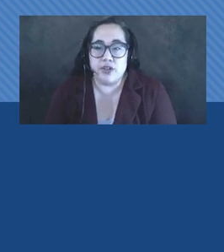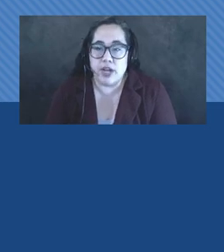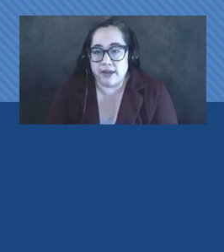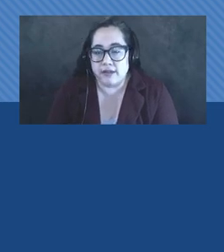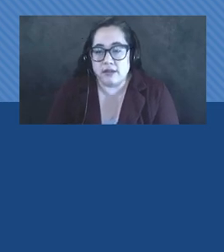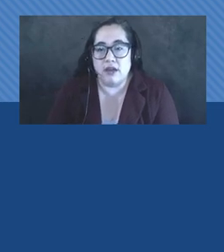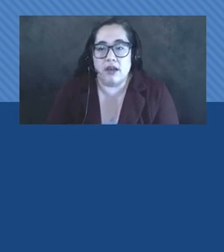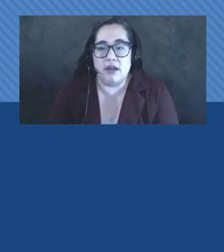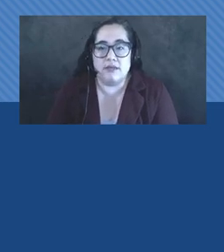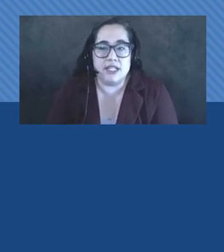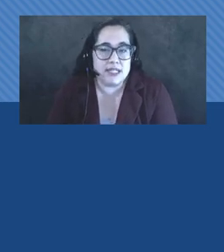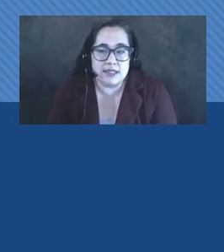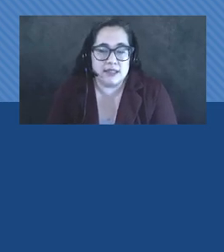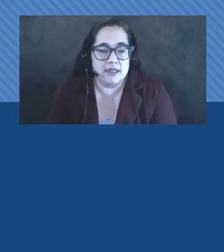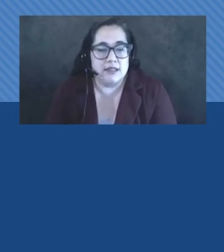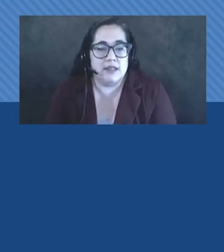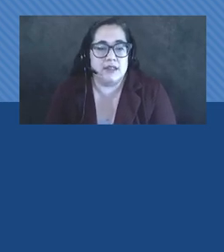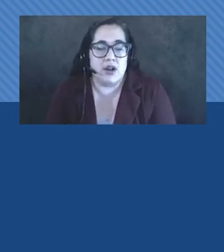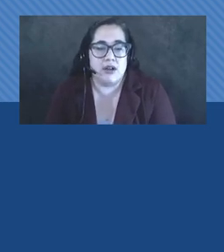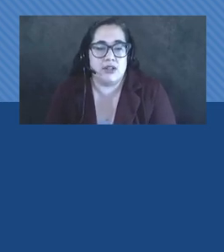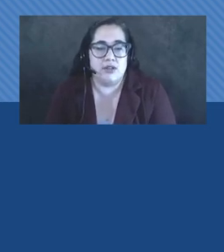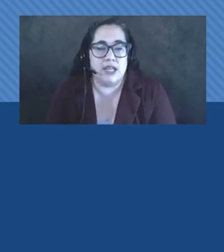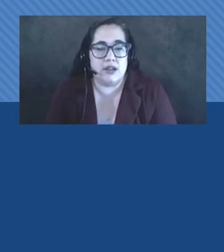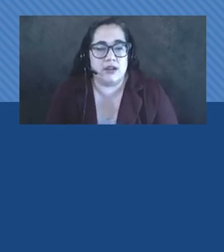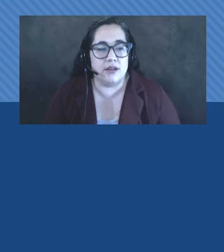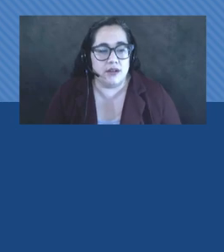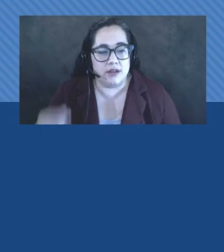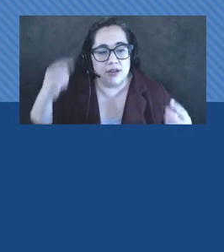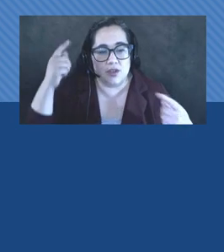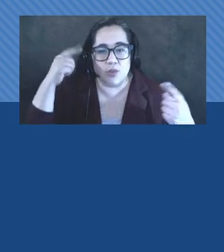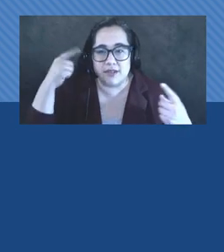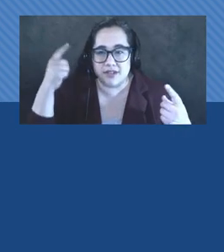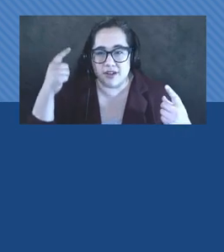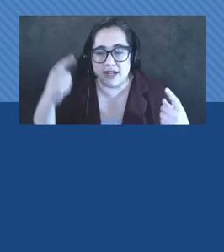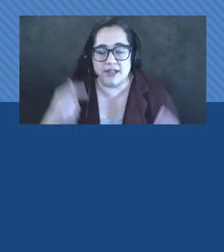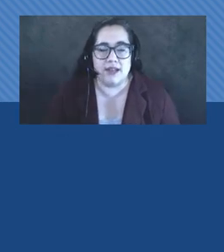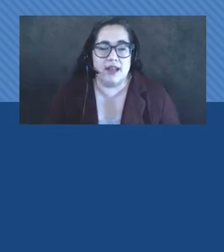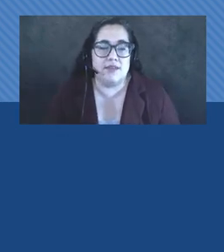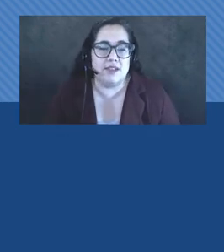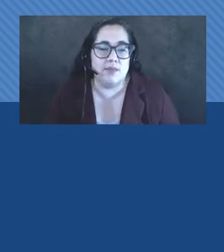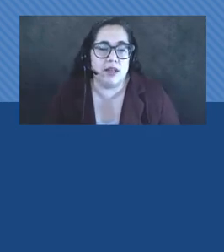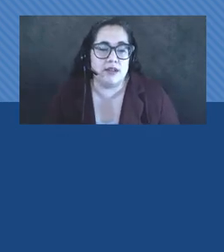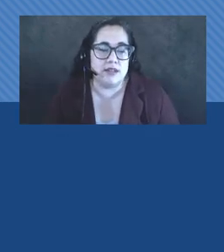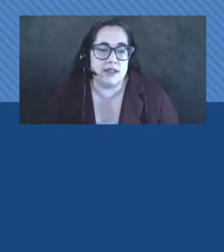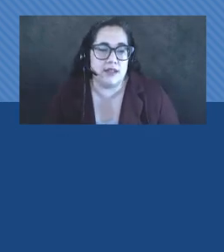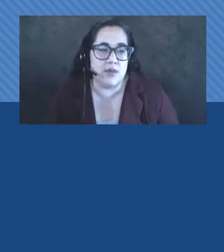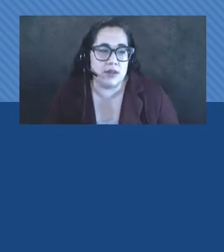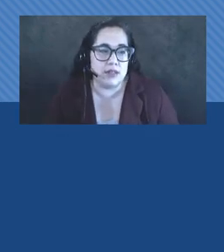training just to start to get your-- the wheels turning. I have a small exercise that I want to